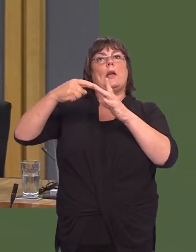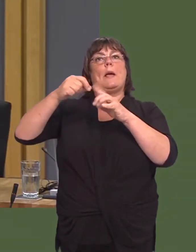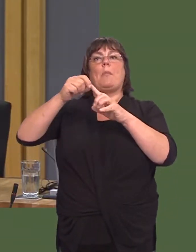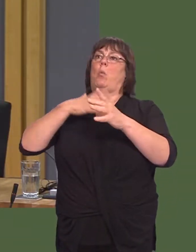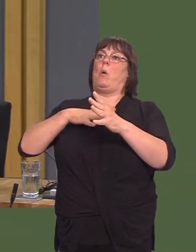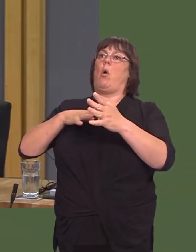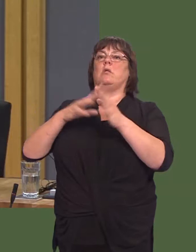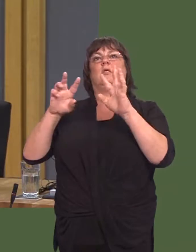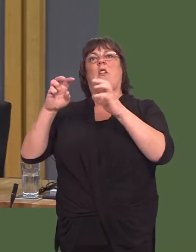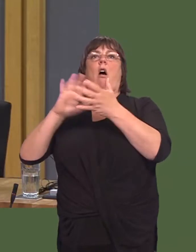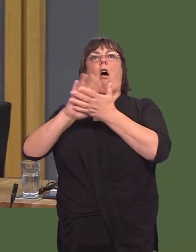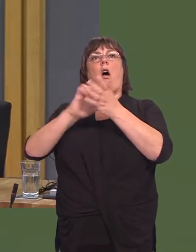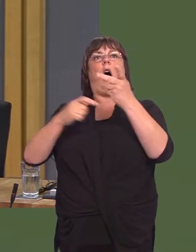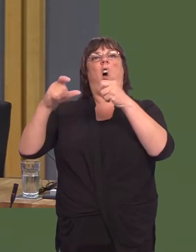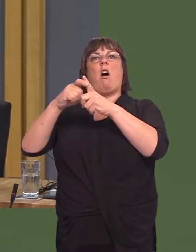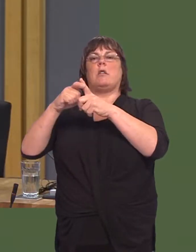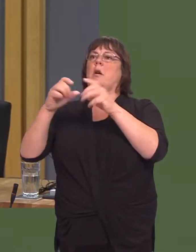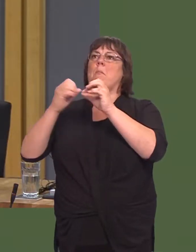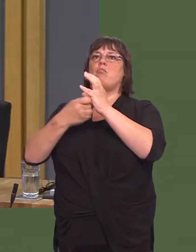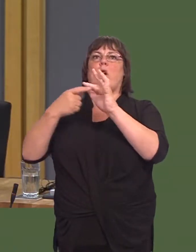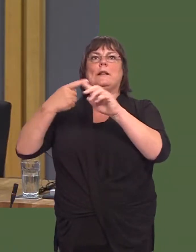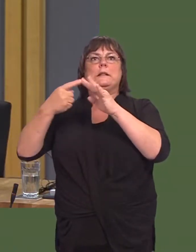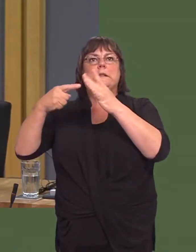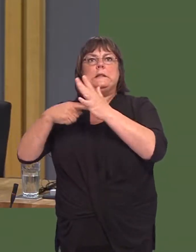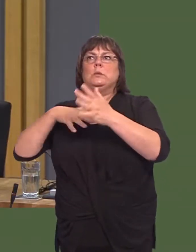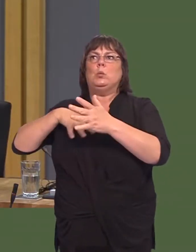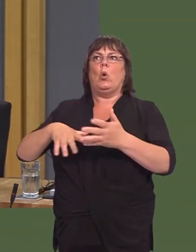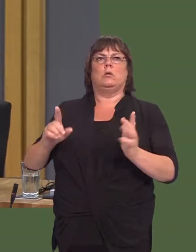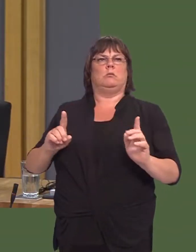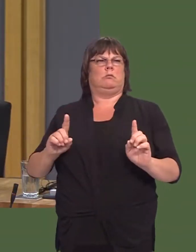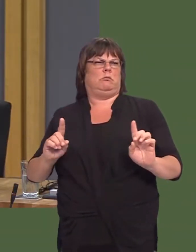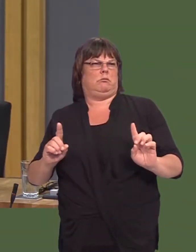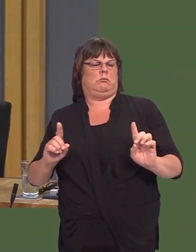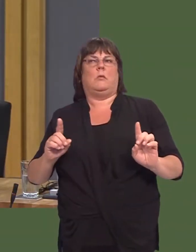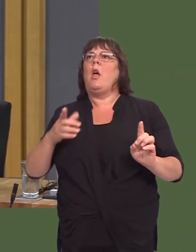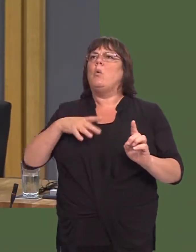Brexit deal. I would be interested to know what kind of Cabinet discussions you have had with the